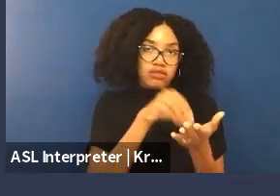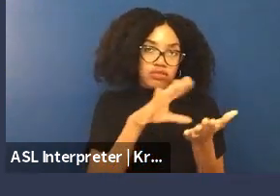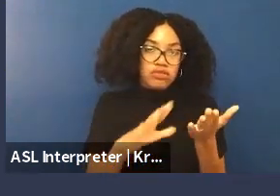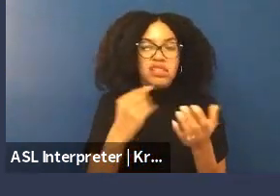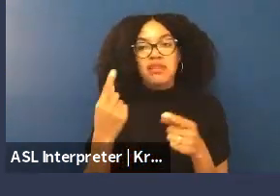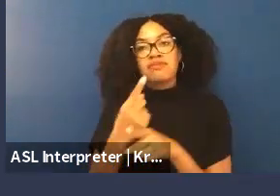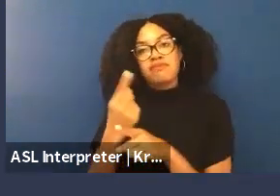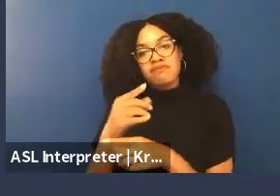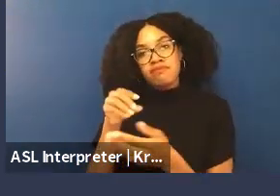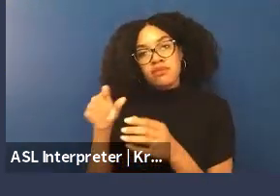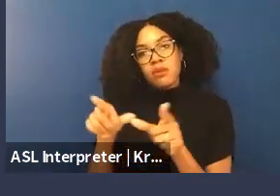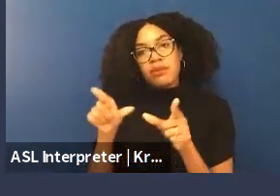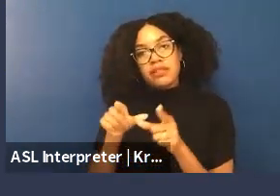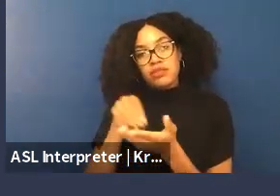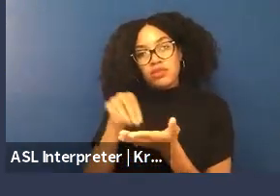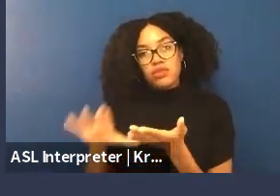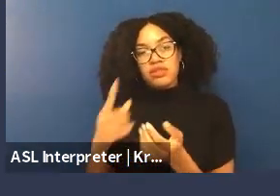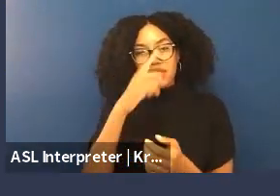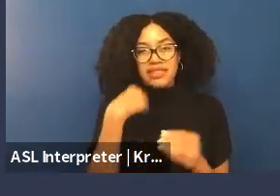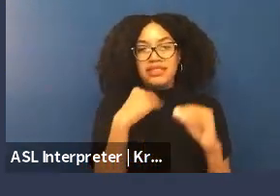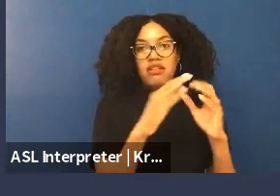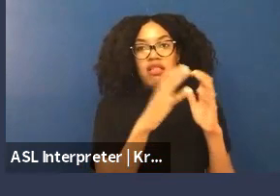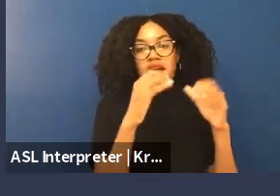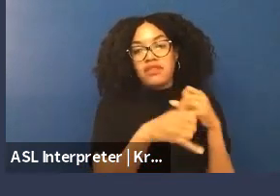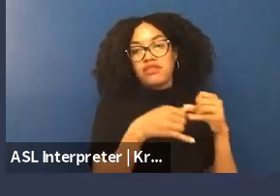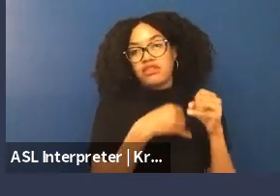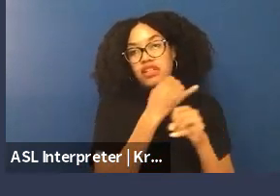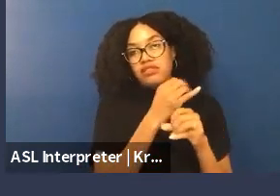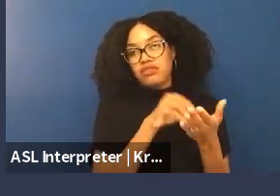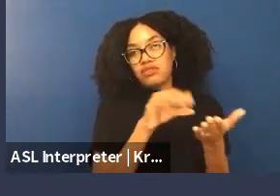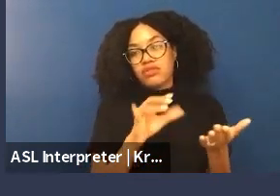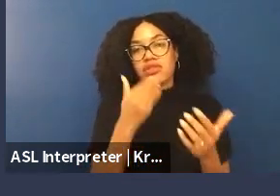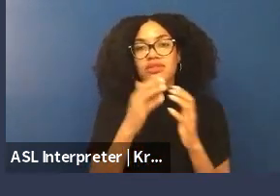So thank you again for the invitation to be here. [Janine] Thank you Lisa. Sounds like a very